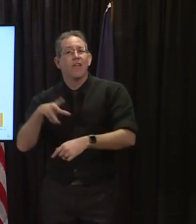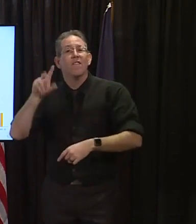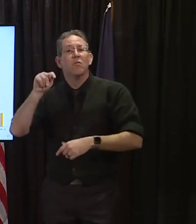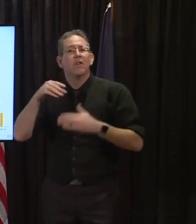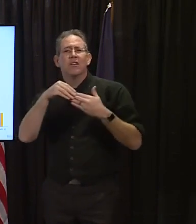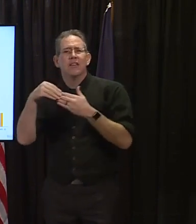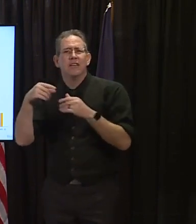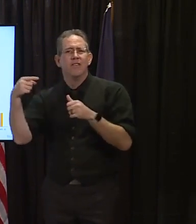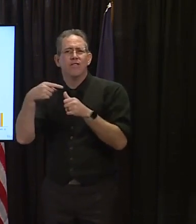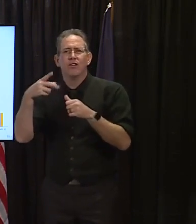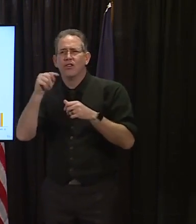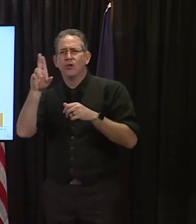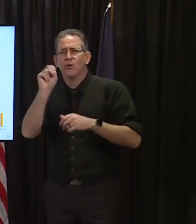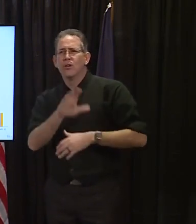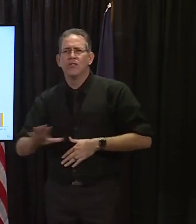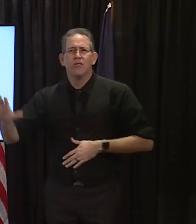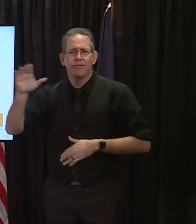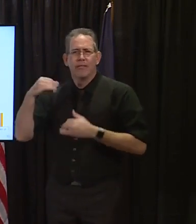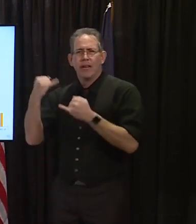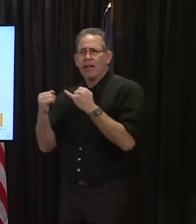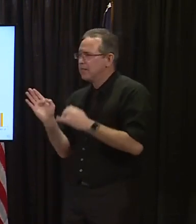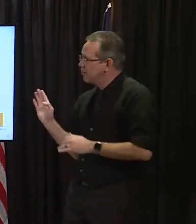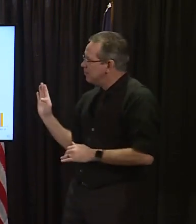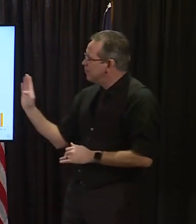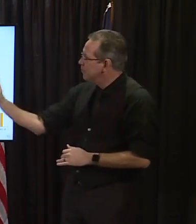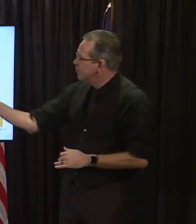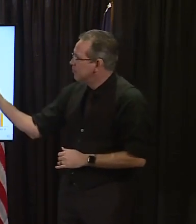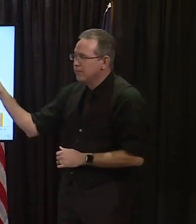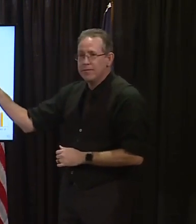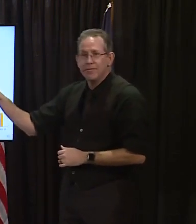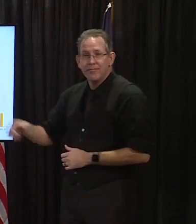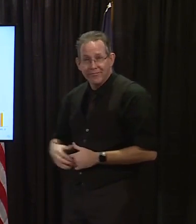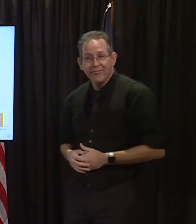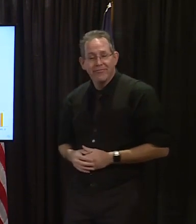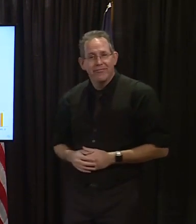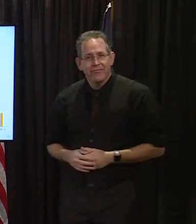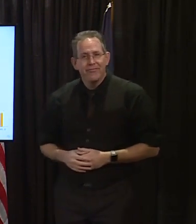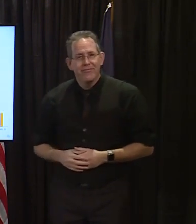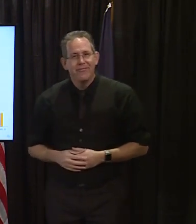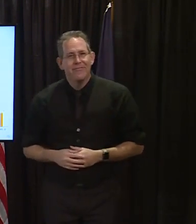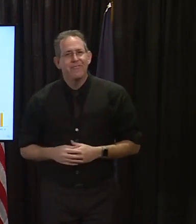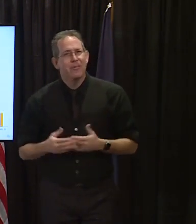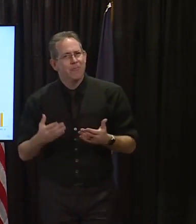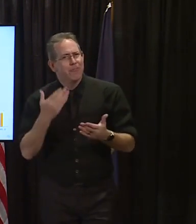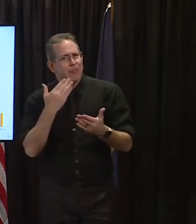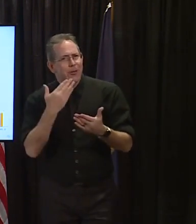have started vaccination and 50 47.4% in terms of those who are now fully